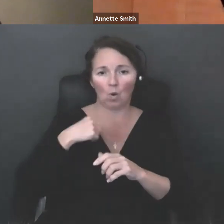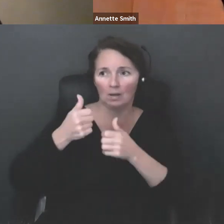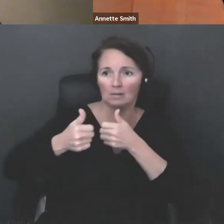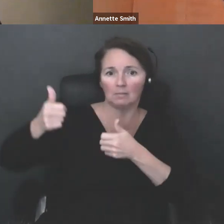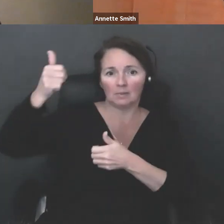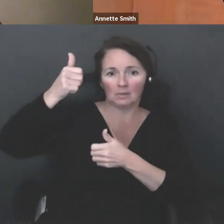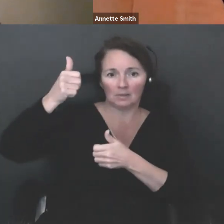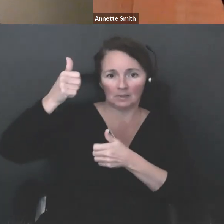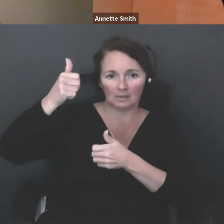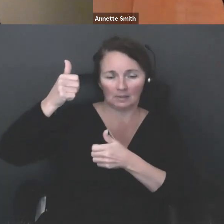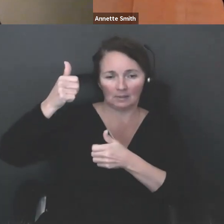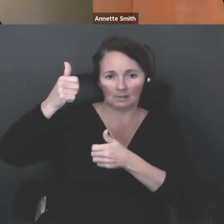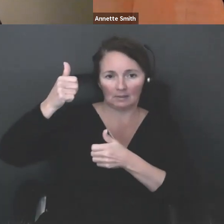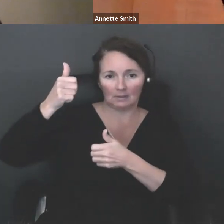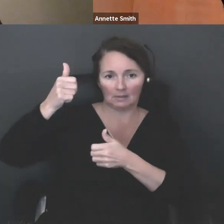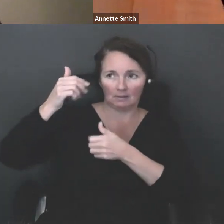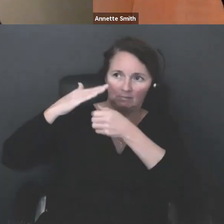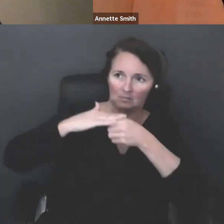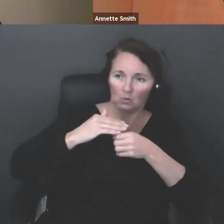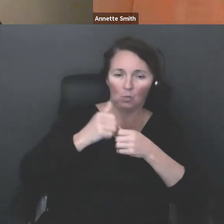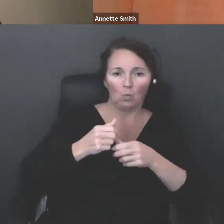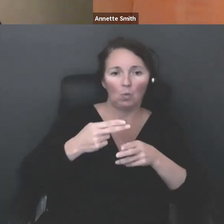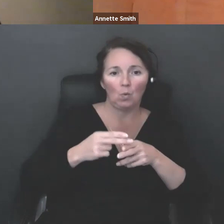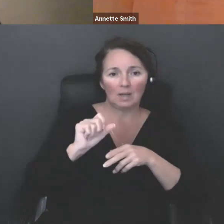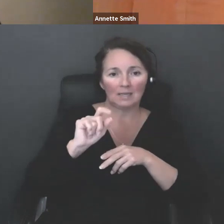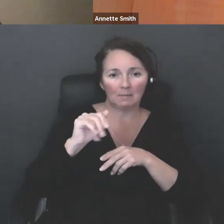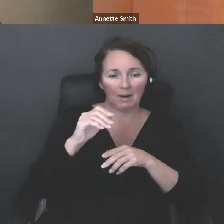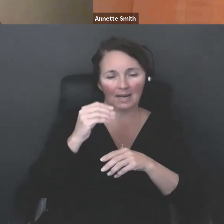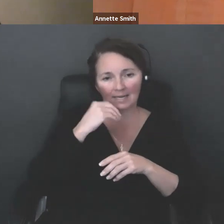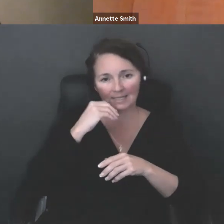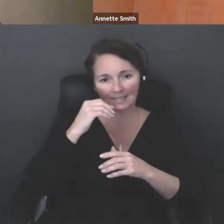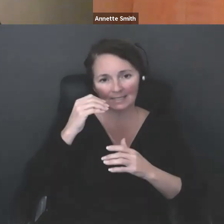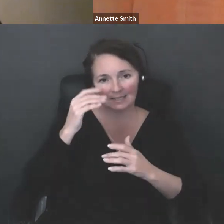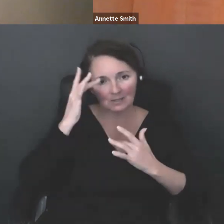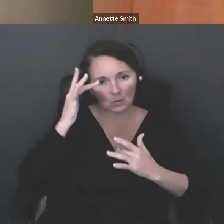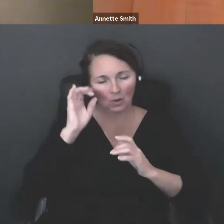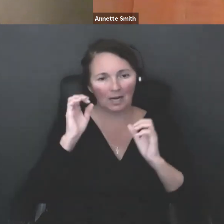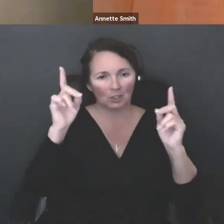Can you talk about ways to combat white